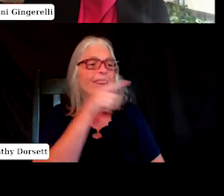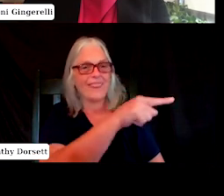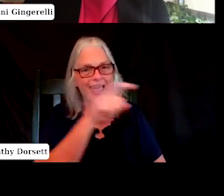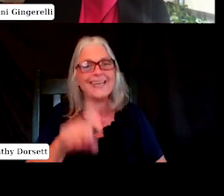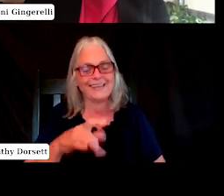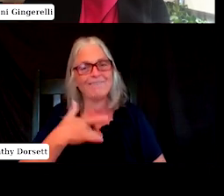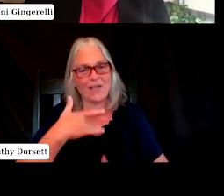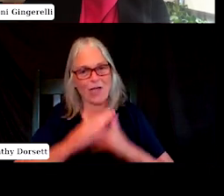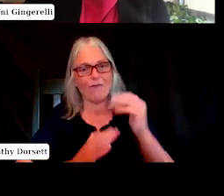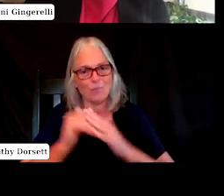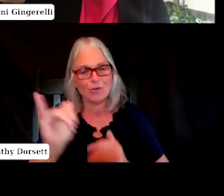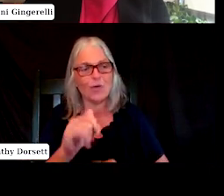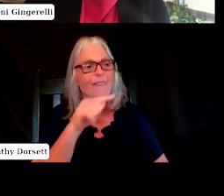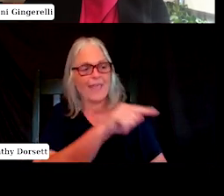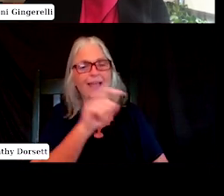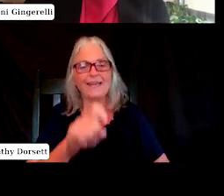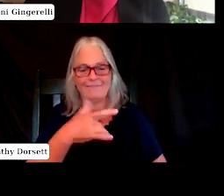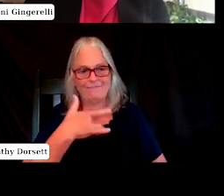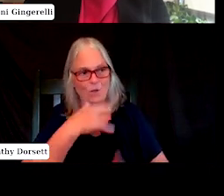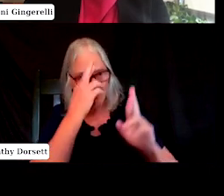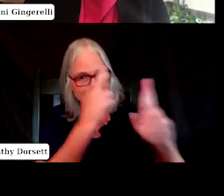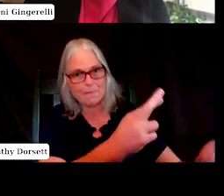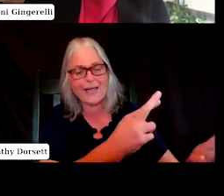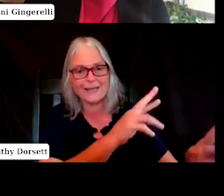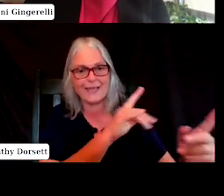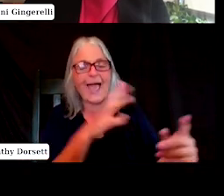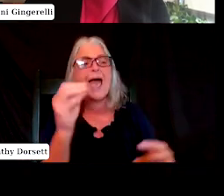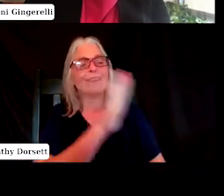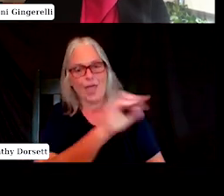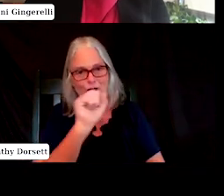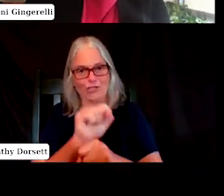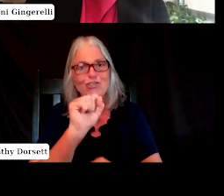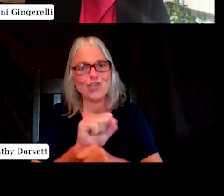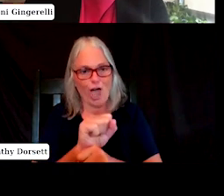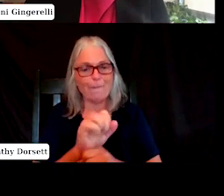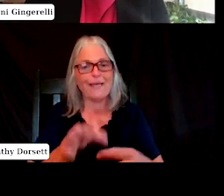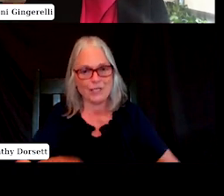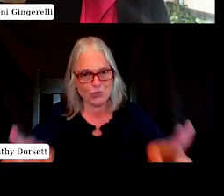They need to be feel respected and like, and their job is, is critical, as ours.